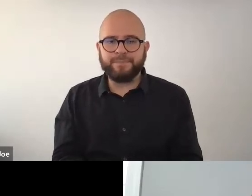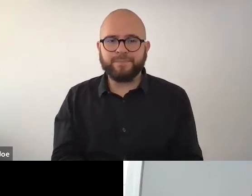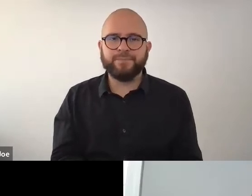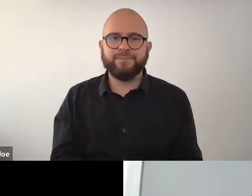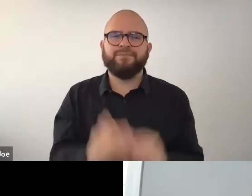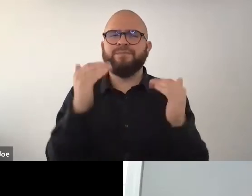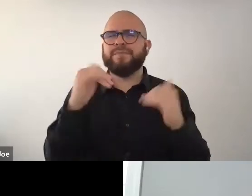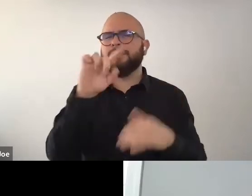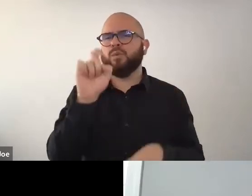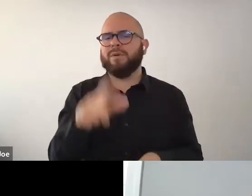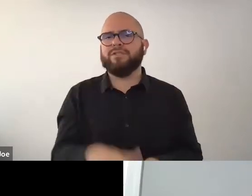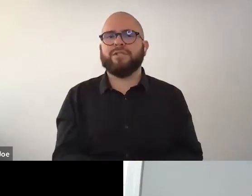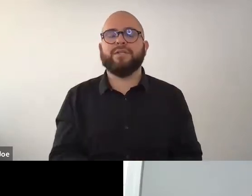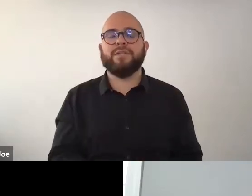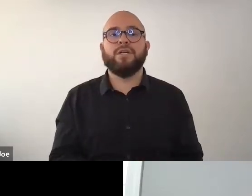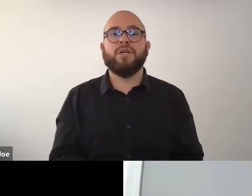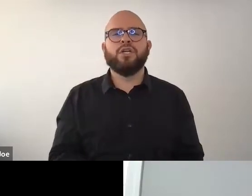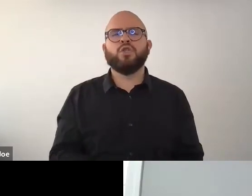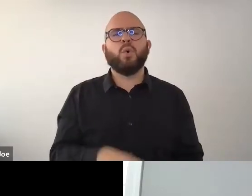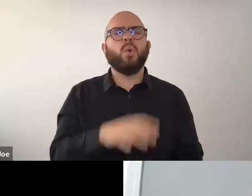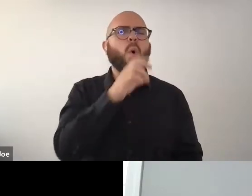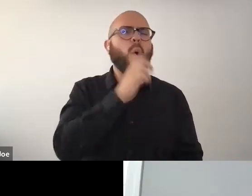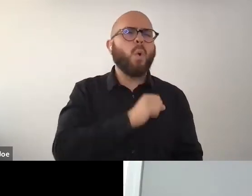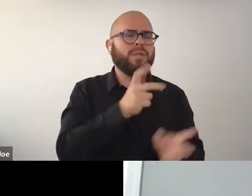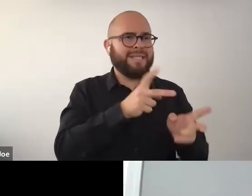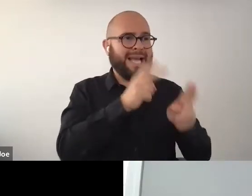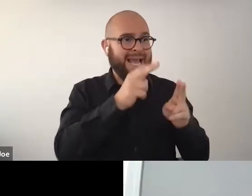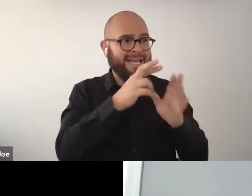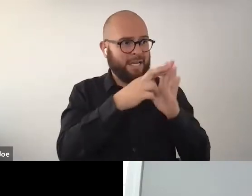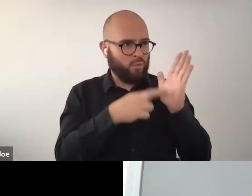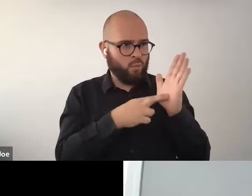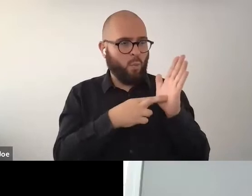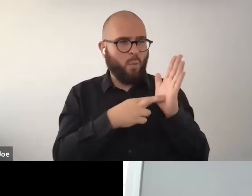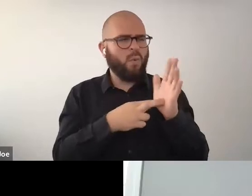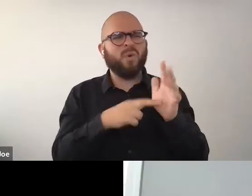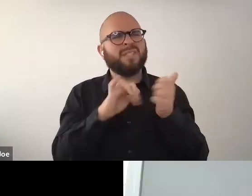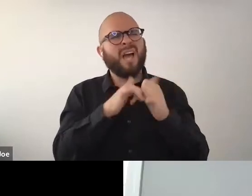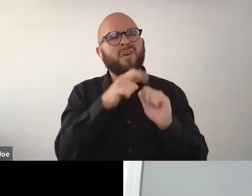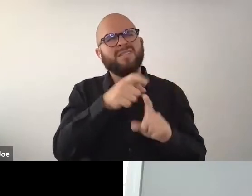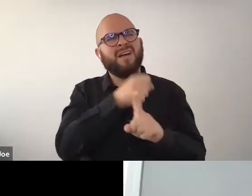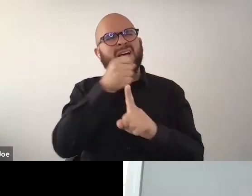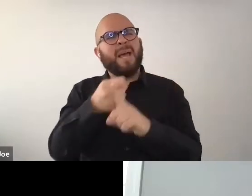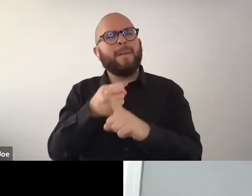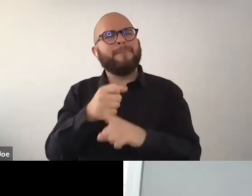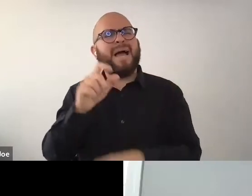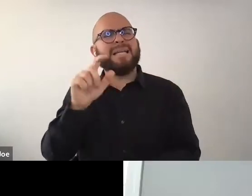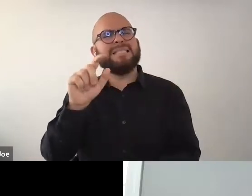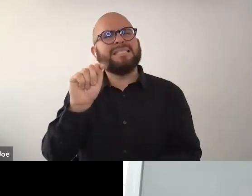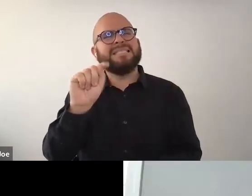of the old editing rules affect tagging? And again, I know you talked a little bit about this,